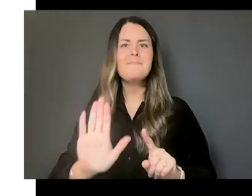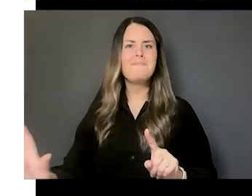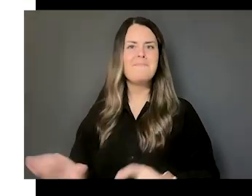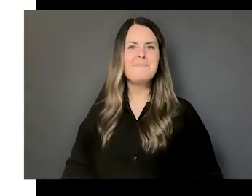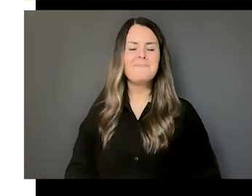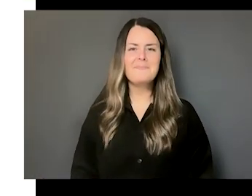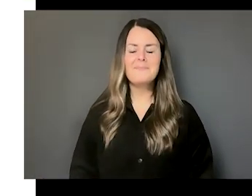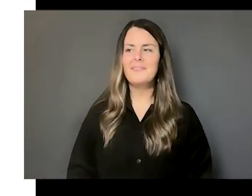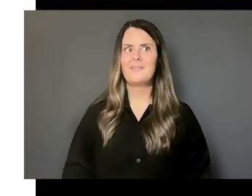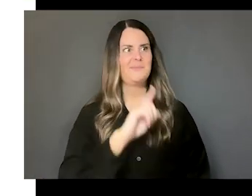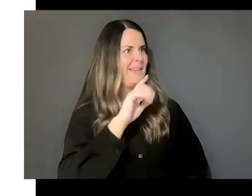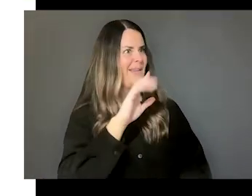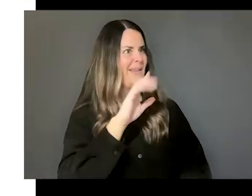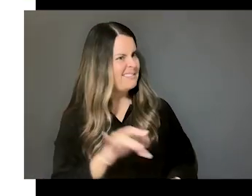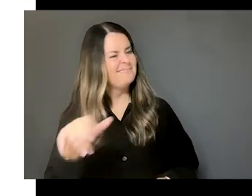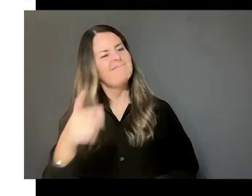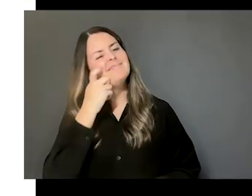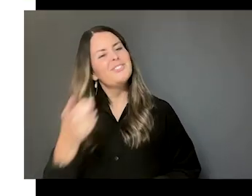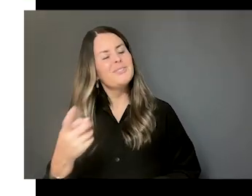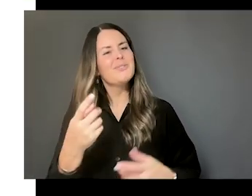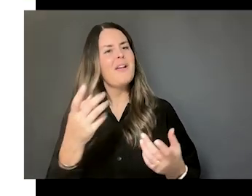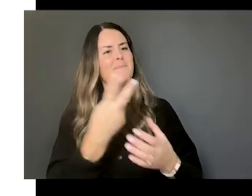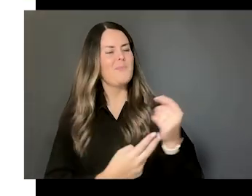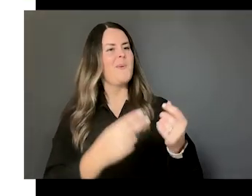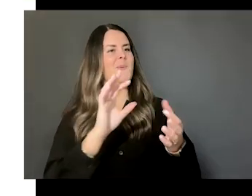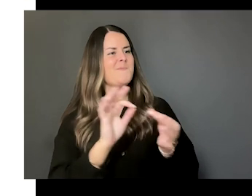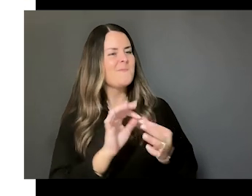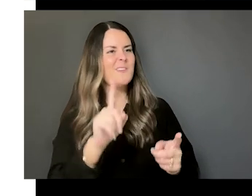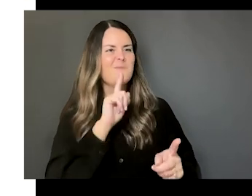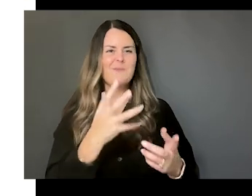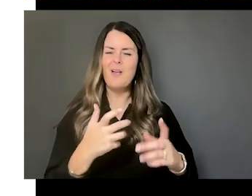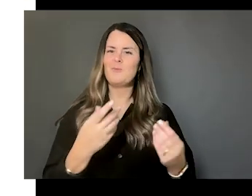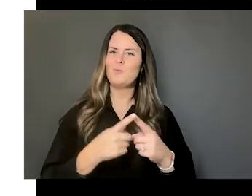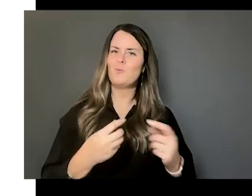Awesome. So what I heard you both talking a lot about is really empowering teachers to use those effective